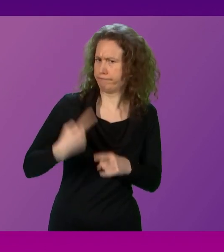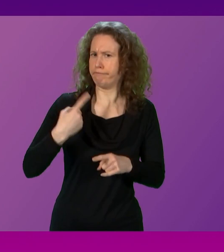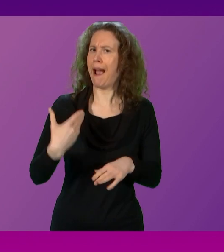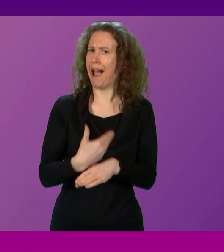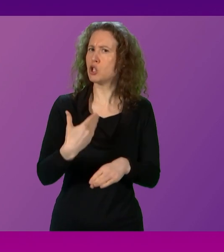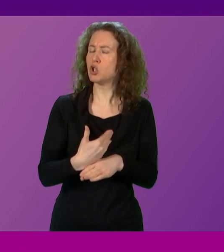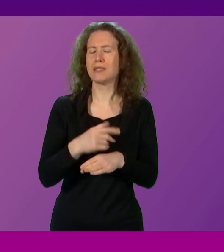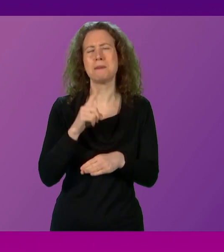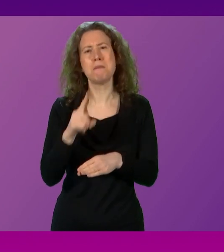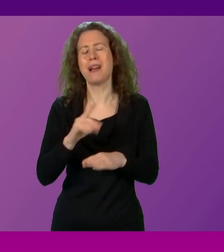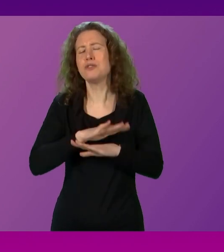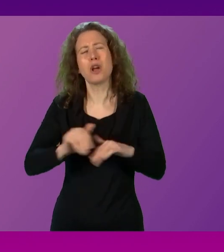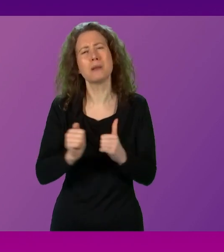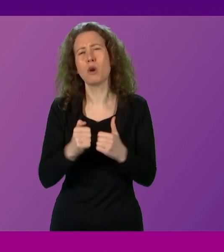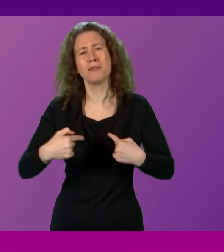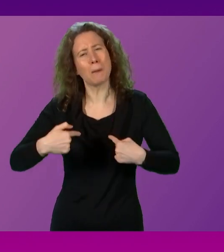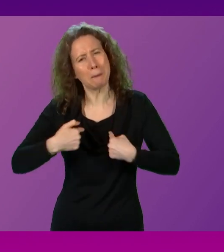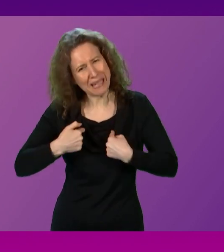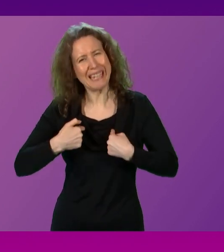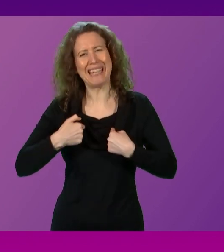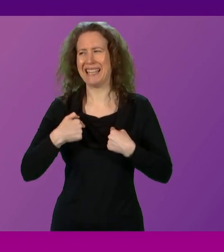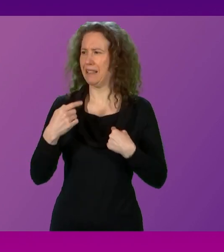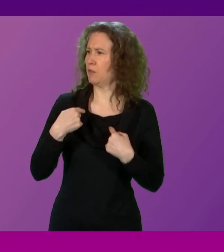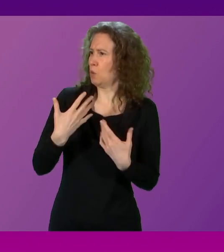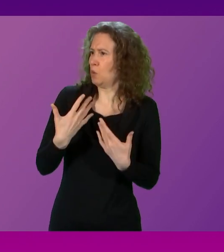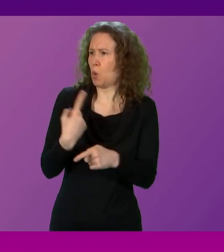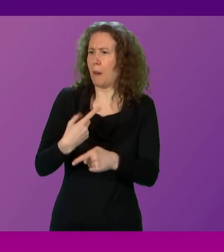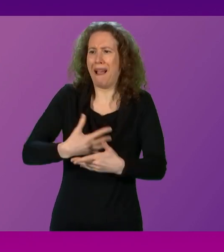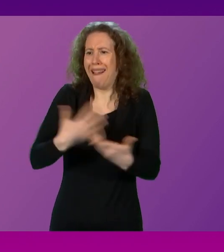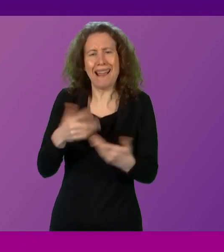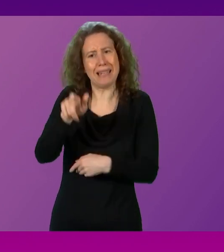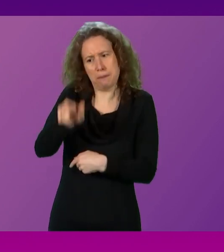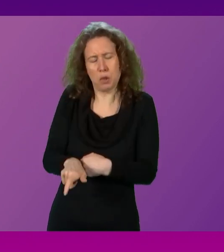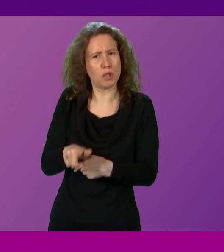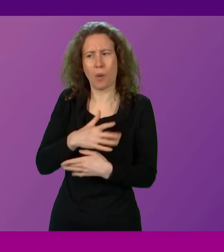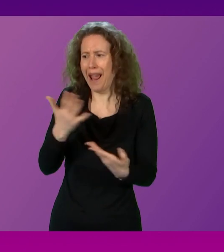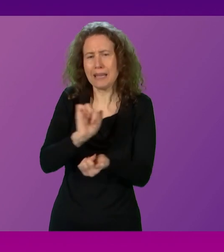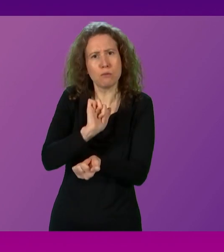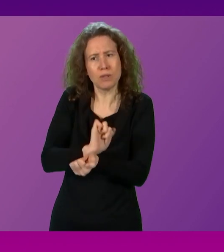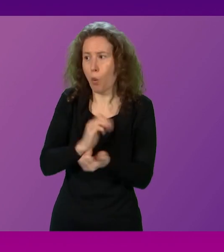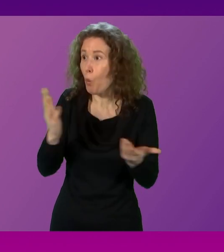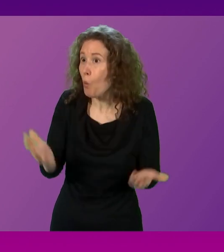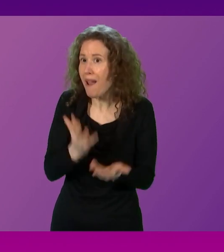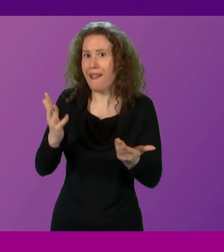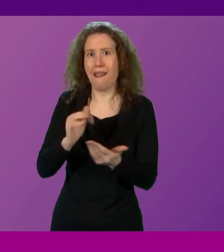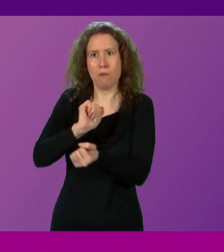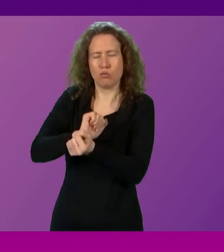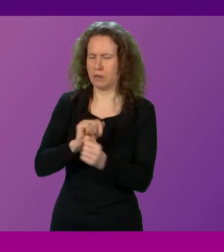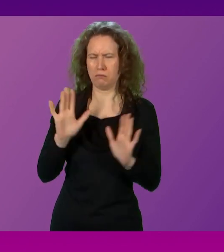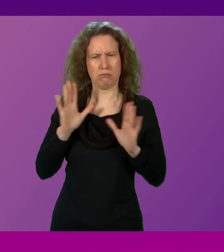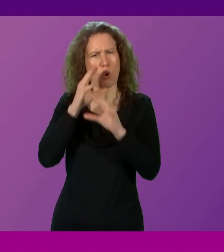would not be appropriate for me to give details of where they are being incarcerated. However,